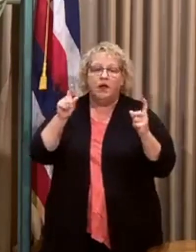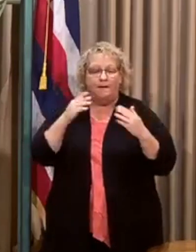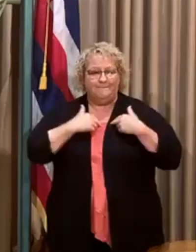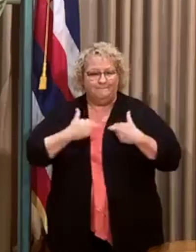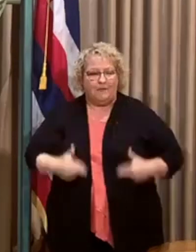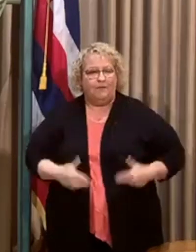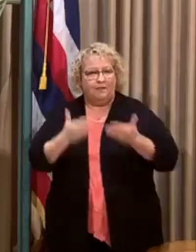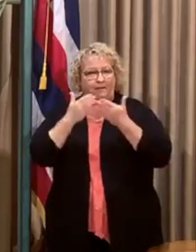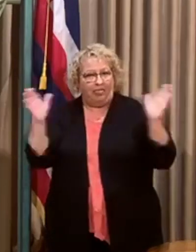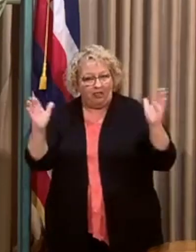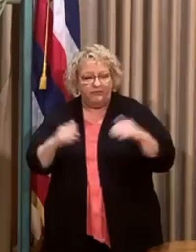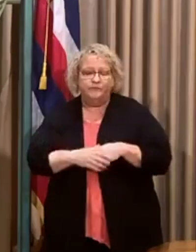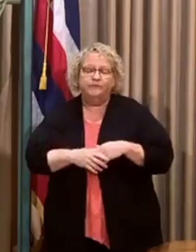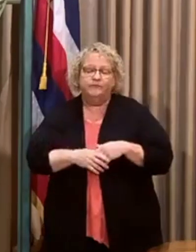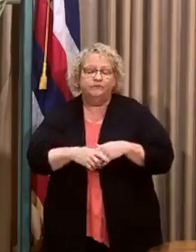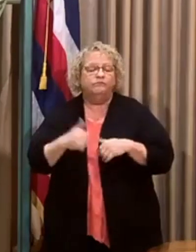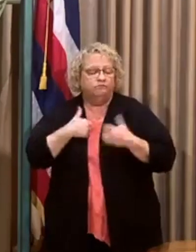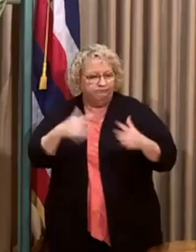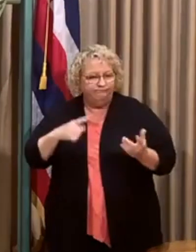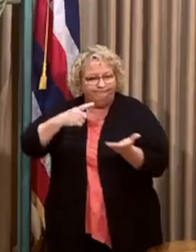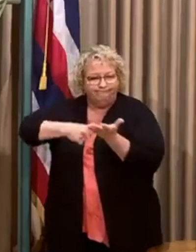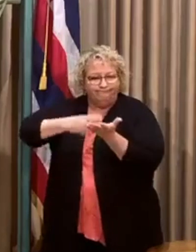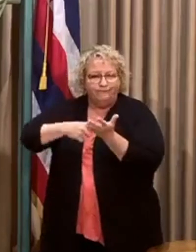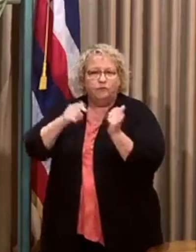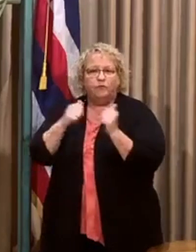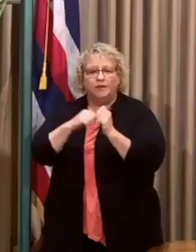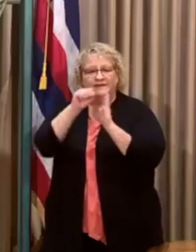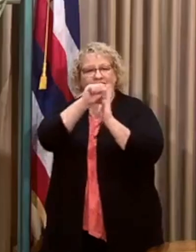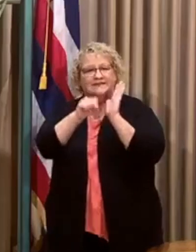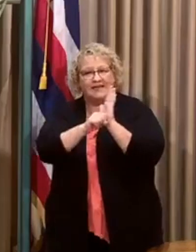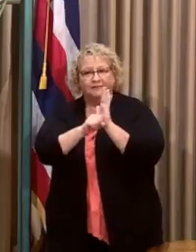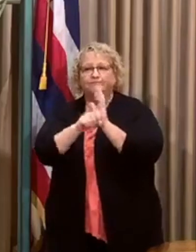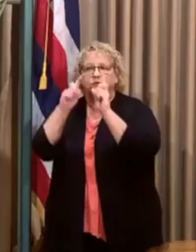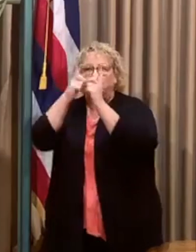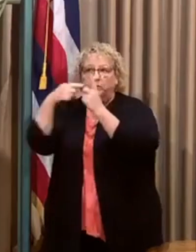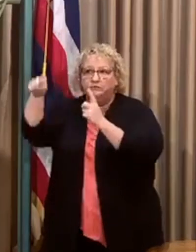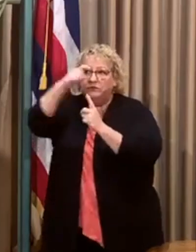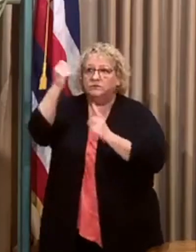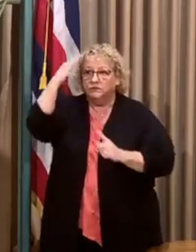We have already been in touch with state officials to understand those,